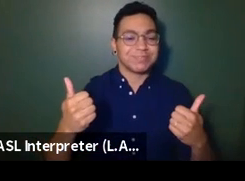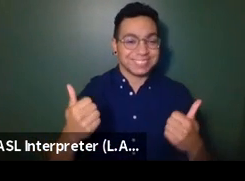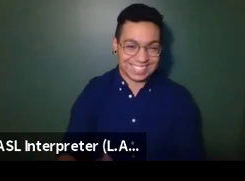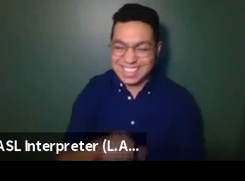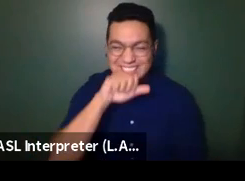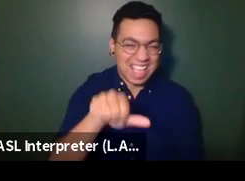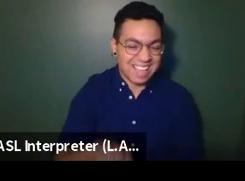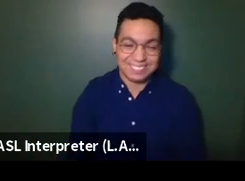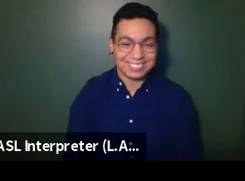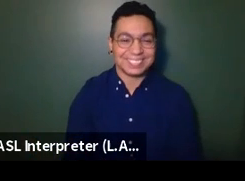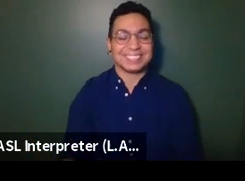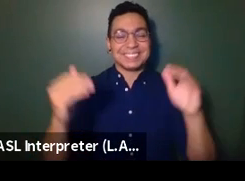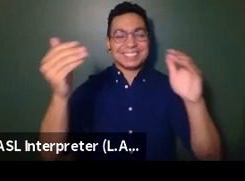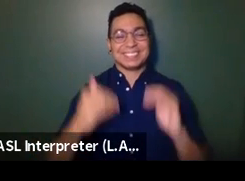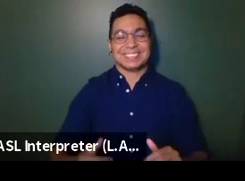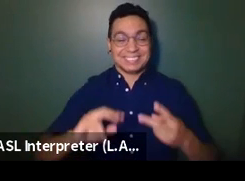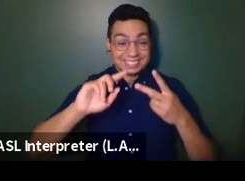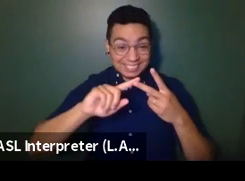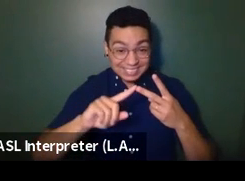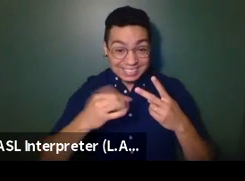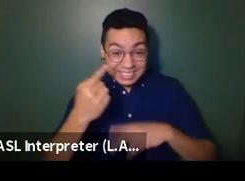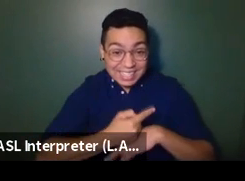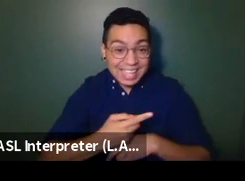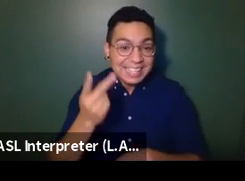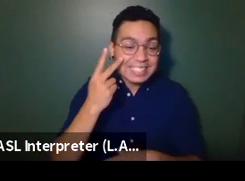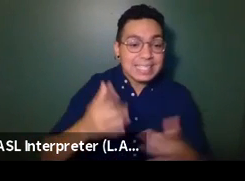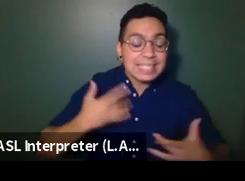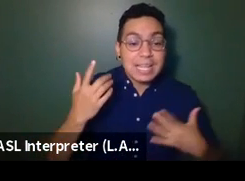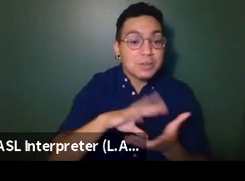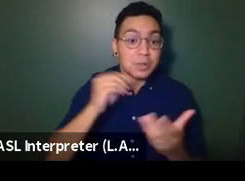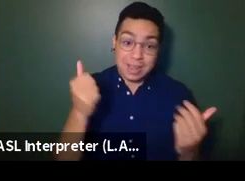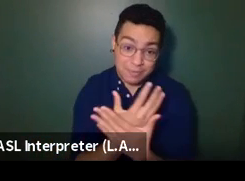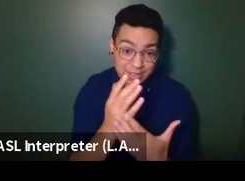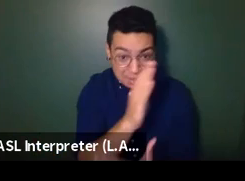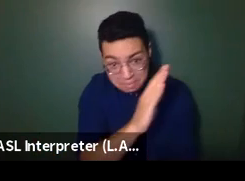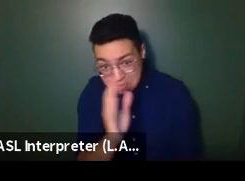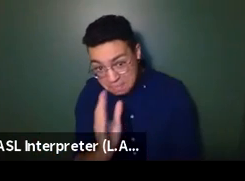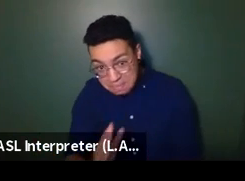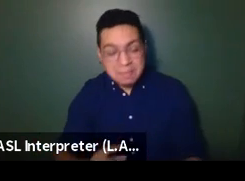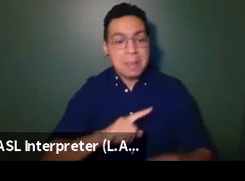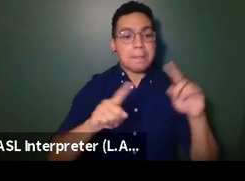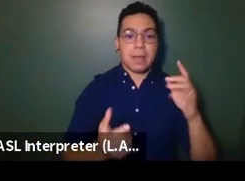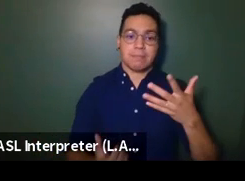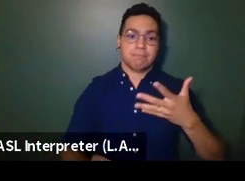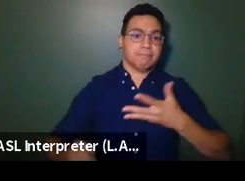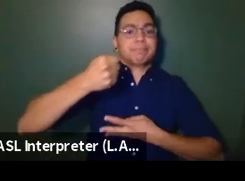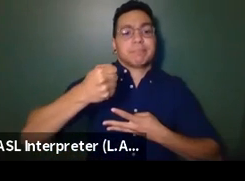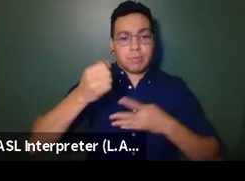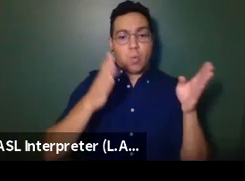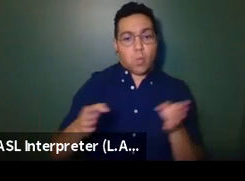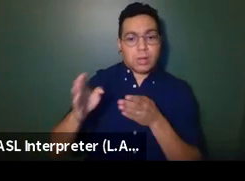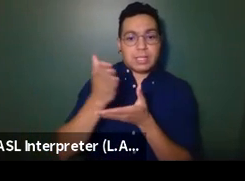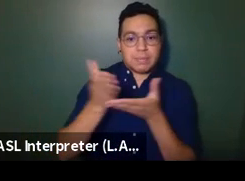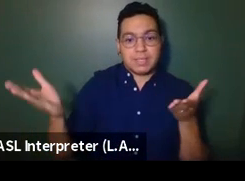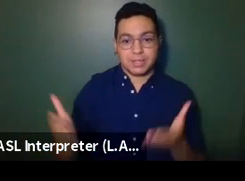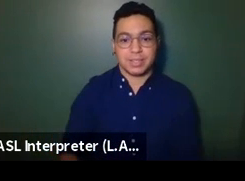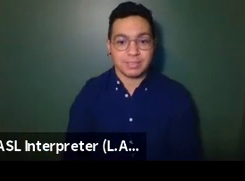Andrew Hickman: And then today, it looks like they're just excited to learn everything. But overall, the biggest one was definitely organizing their materials, which is important for the classroom.